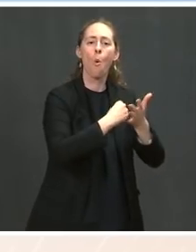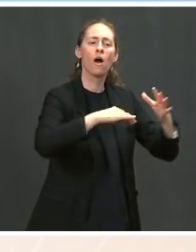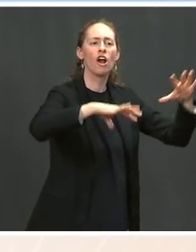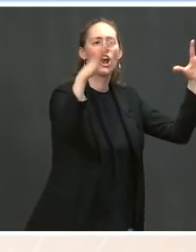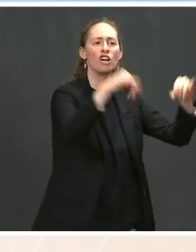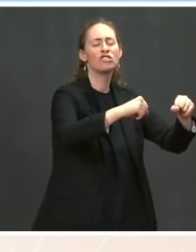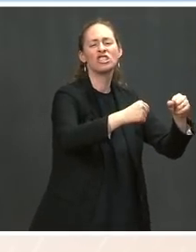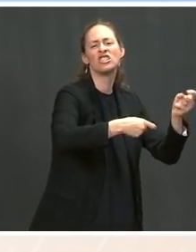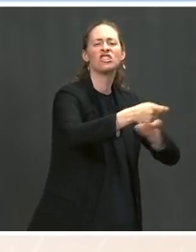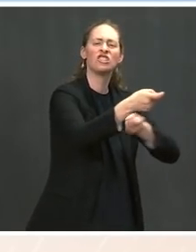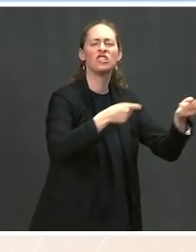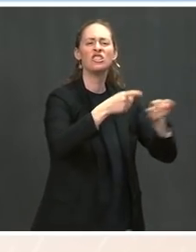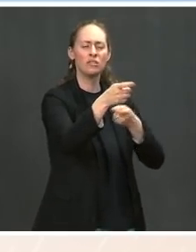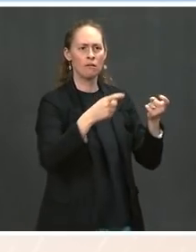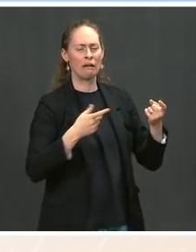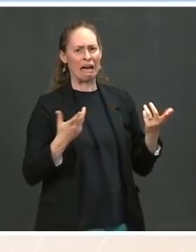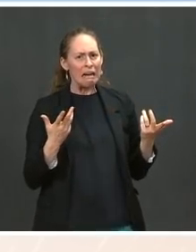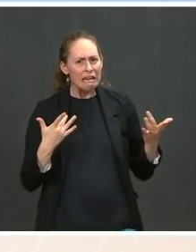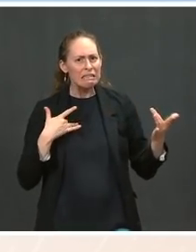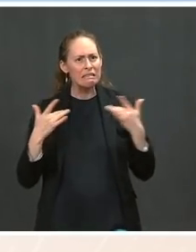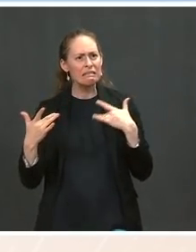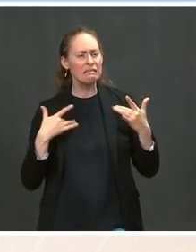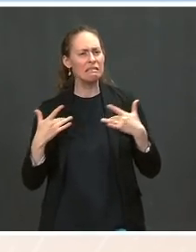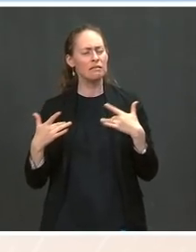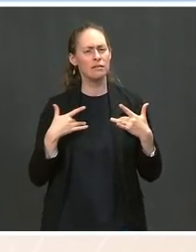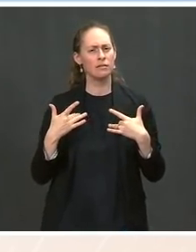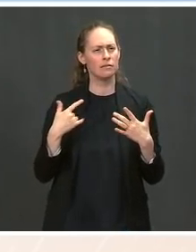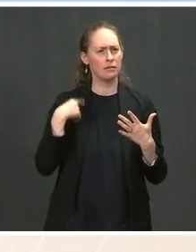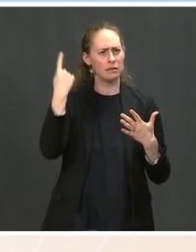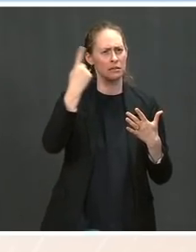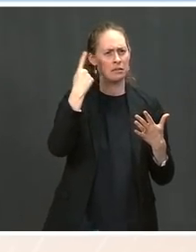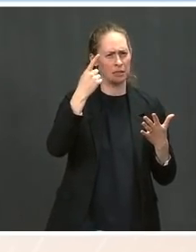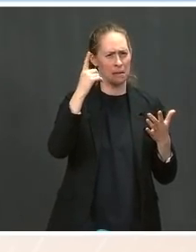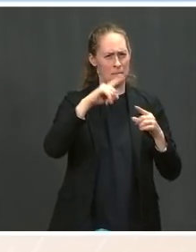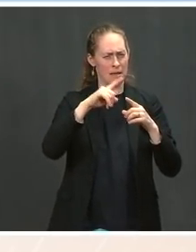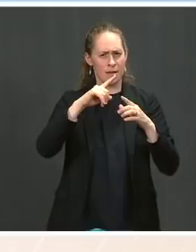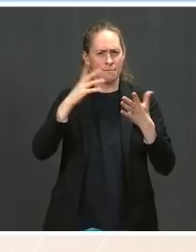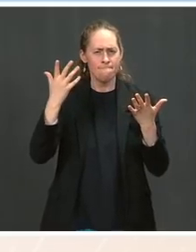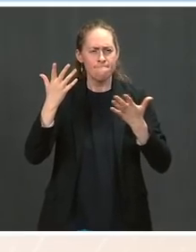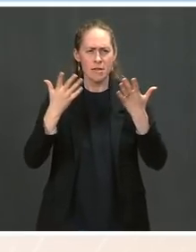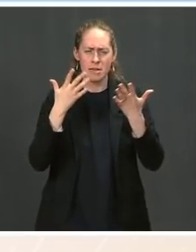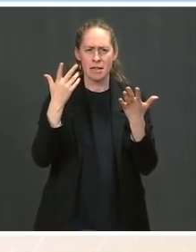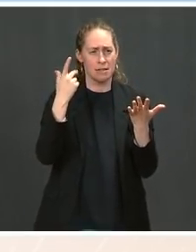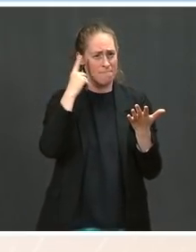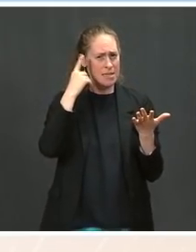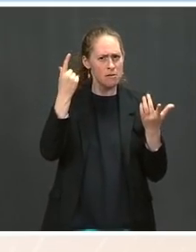I don't think I've heard in the answers, so far, what the Taliban is supposed to think about this.